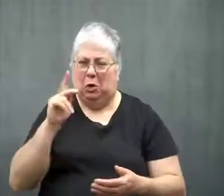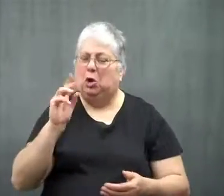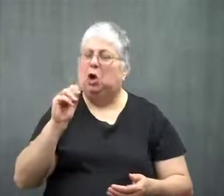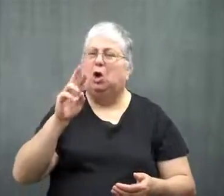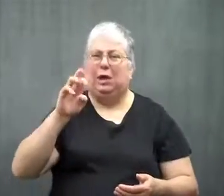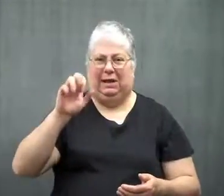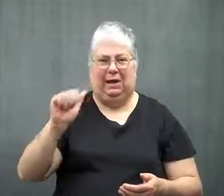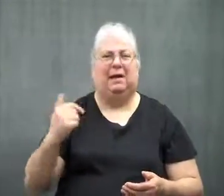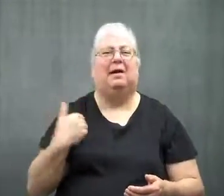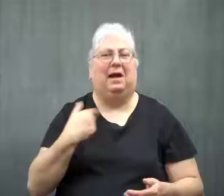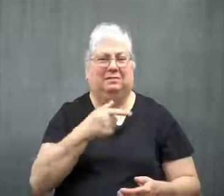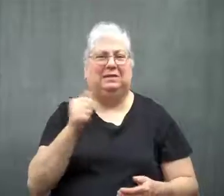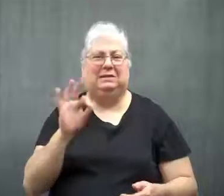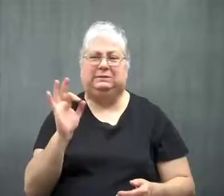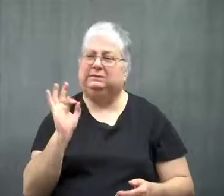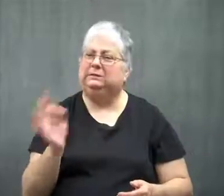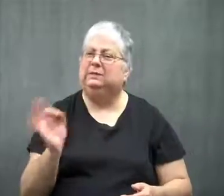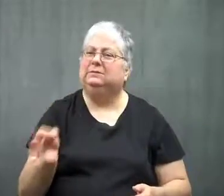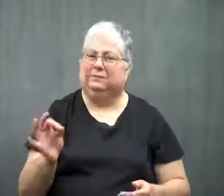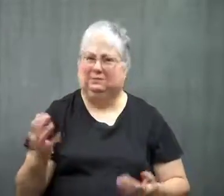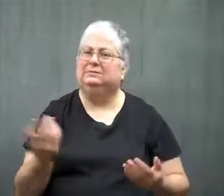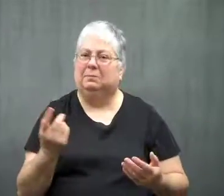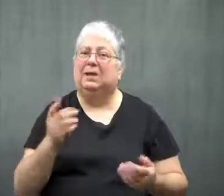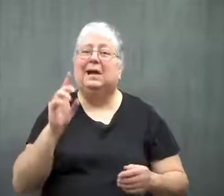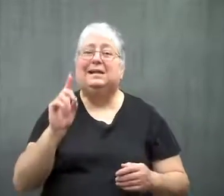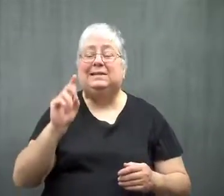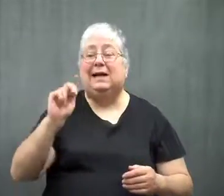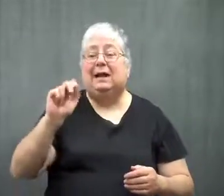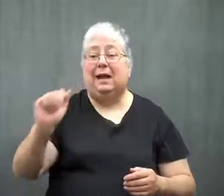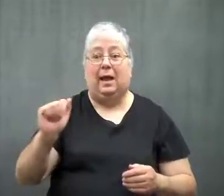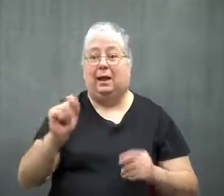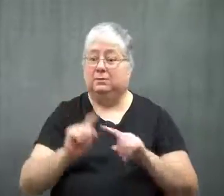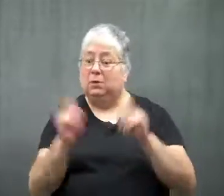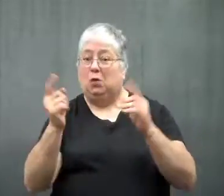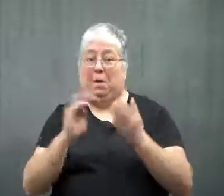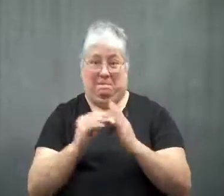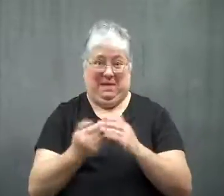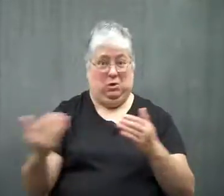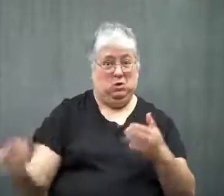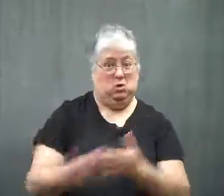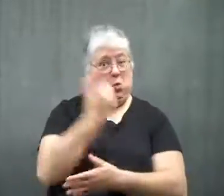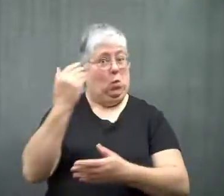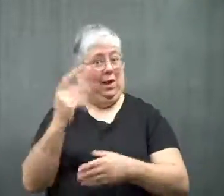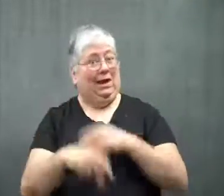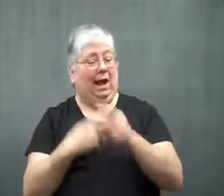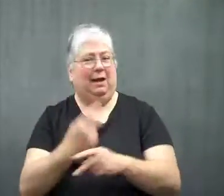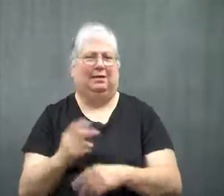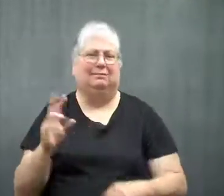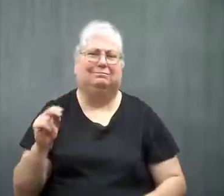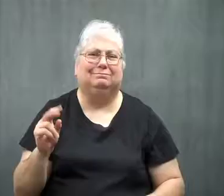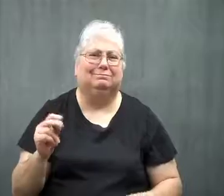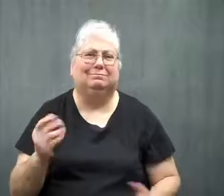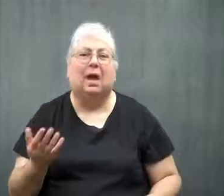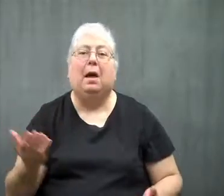It was implicated in some cases in Korea in the 90's. Differences in DNA don't necesarily mean a new strain.